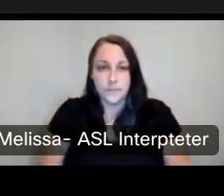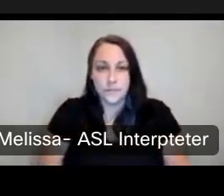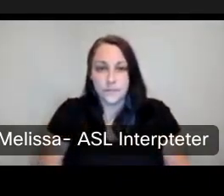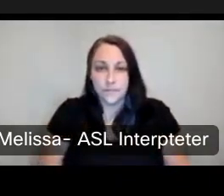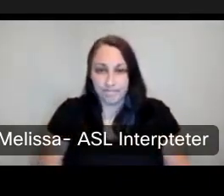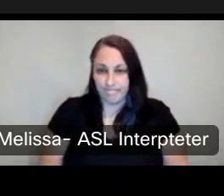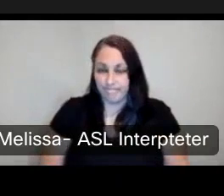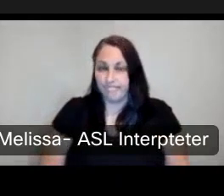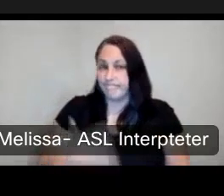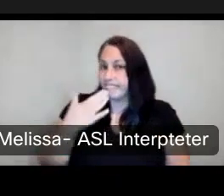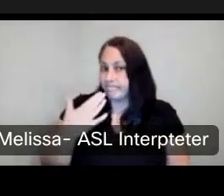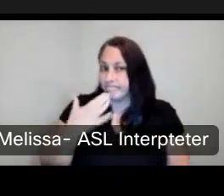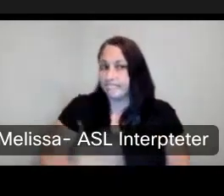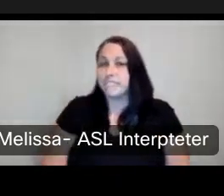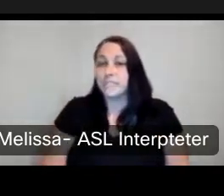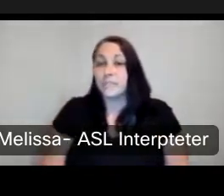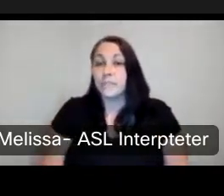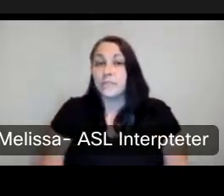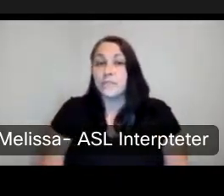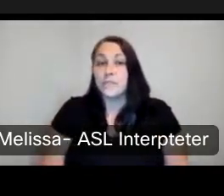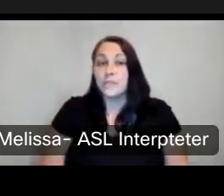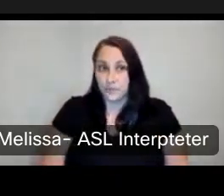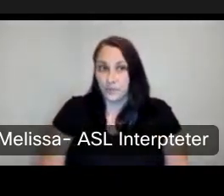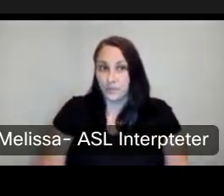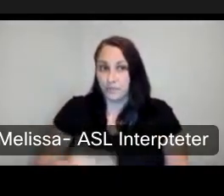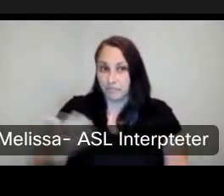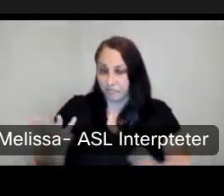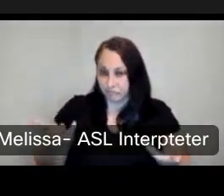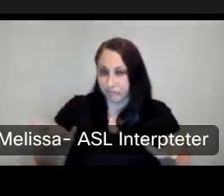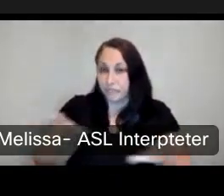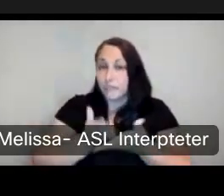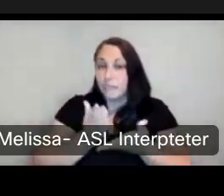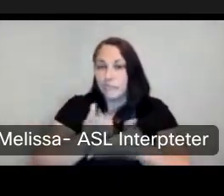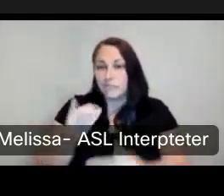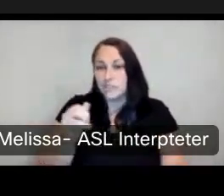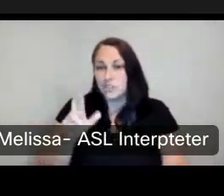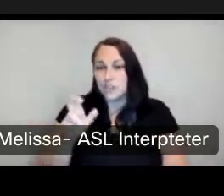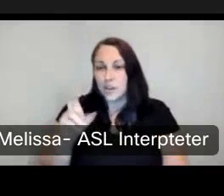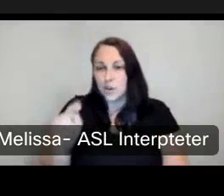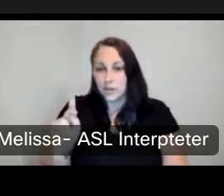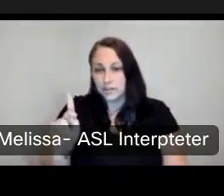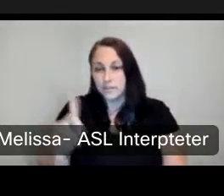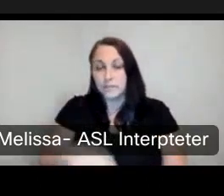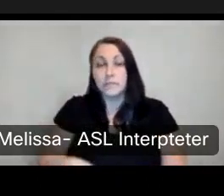thank you Cersei all right um so I'm just going to do a quick overall presentation on